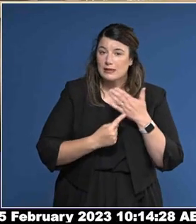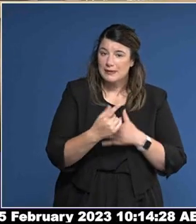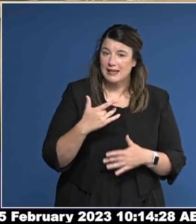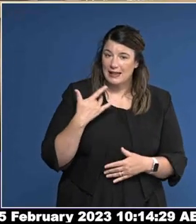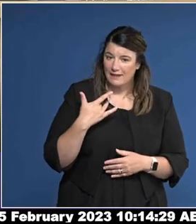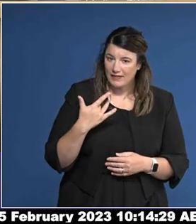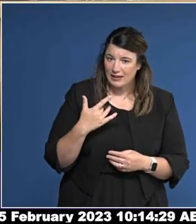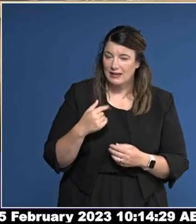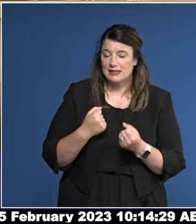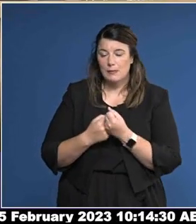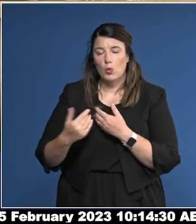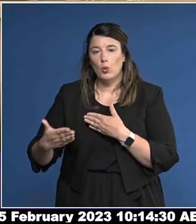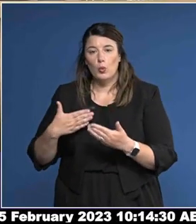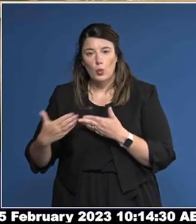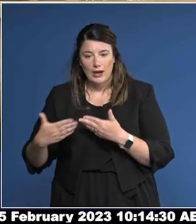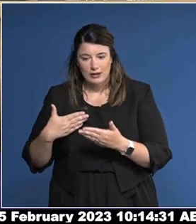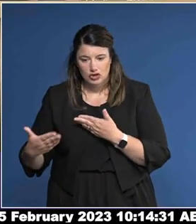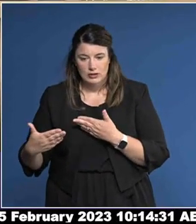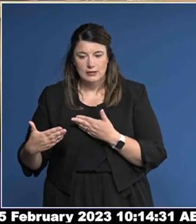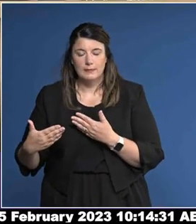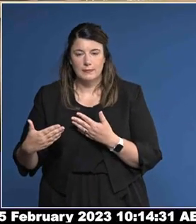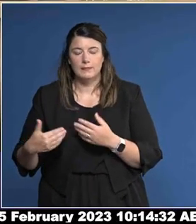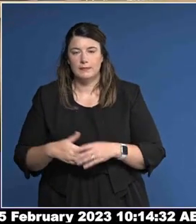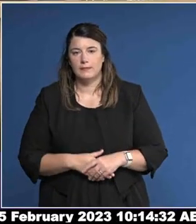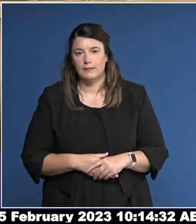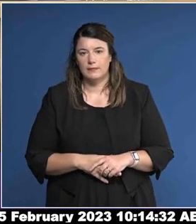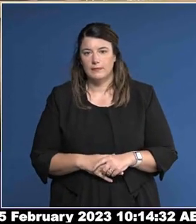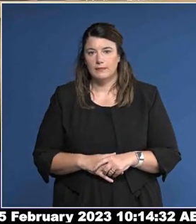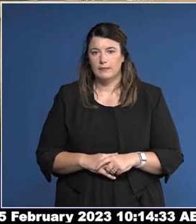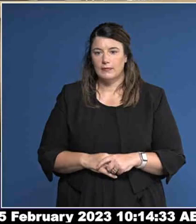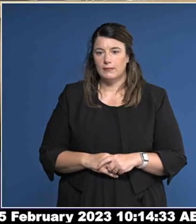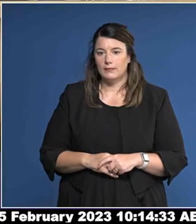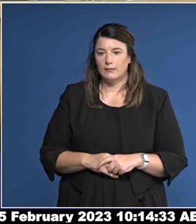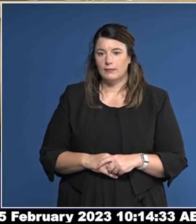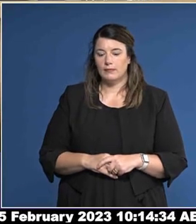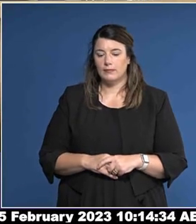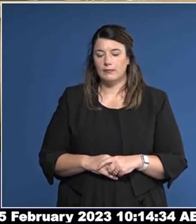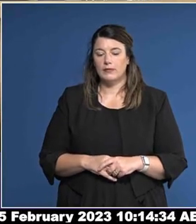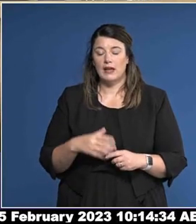And in terms of the workers to support people with disability, there are 221